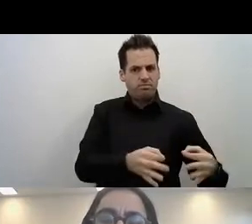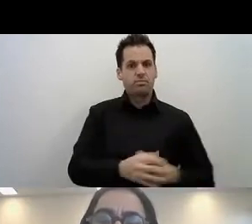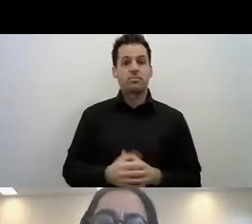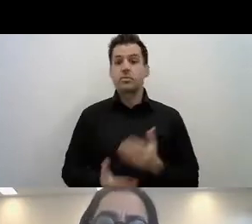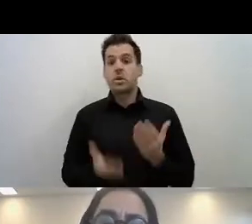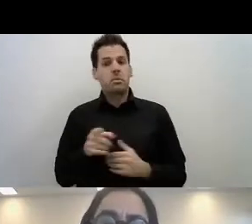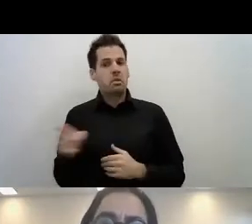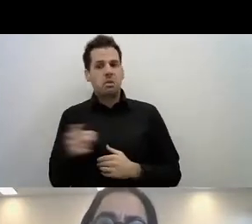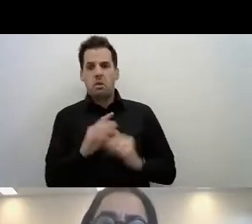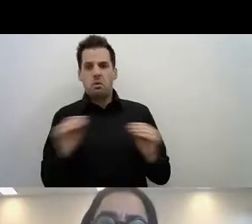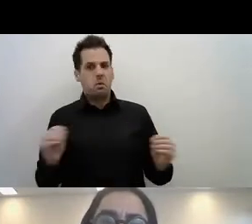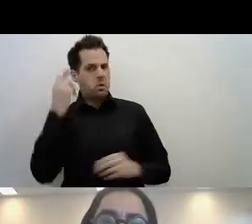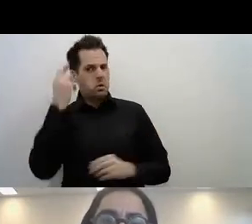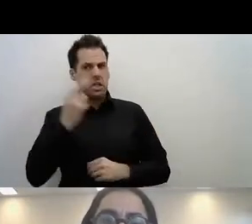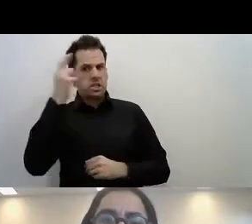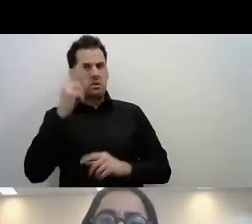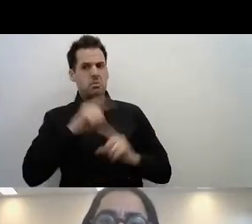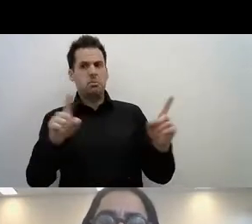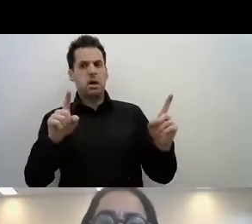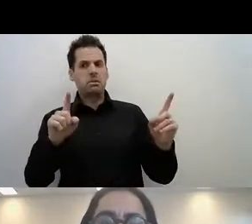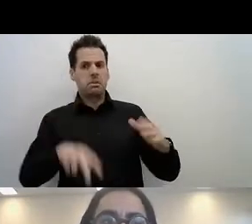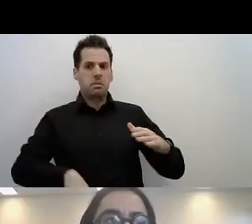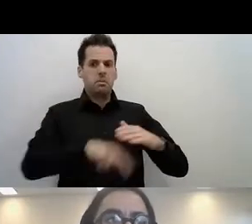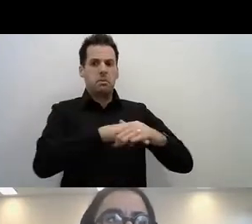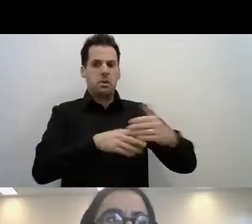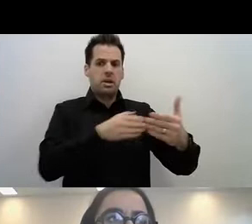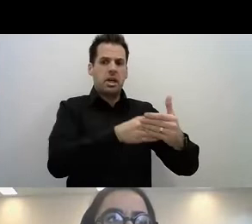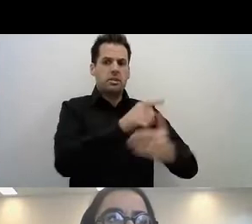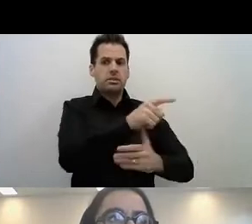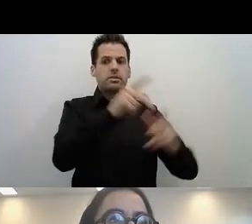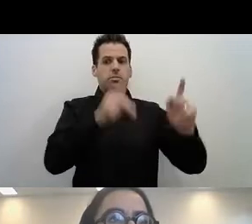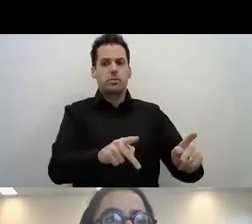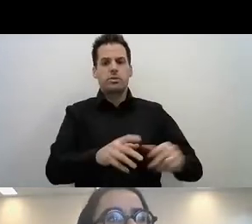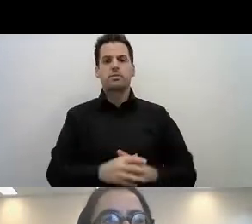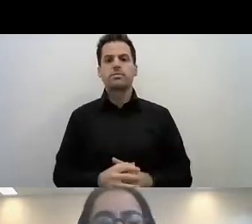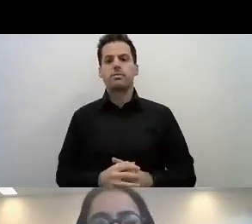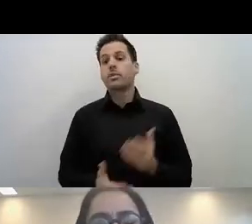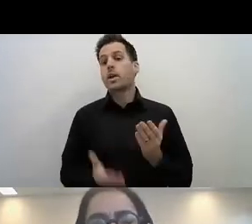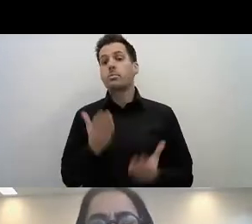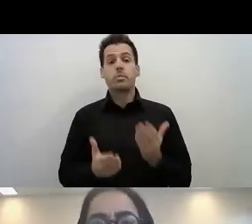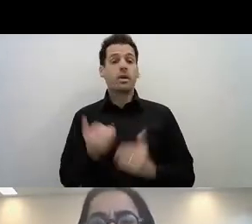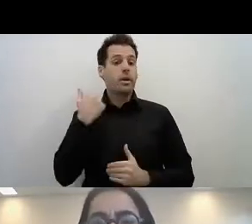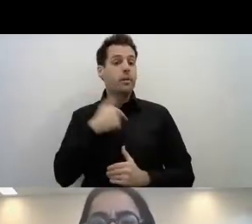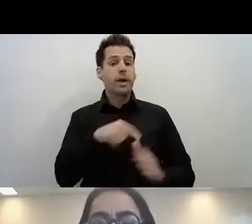justification for doing so so when we um you know perhaps uh treat somebody negatively for example